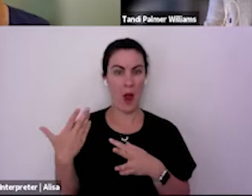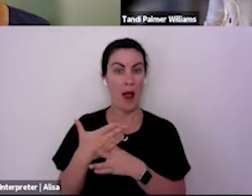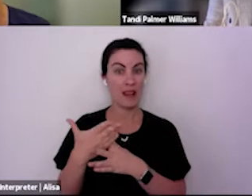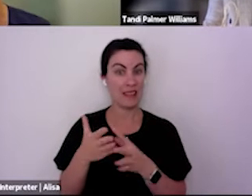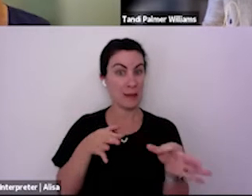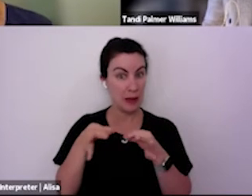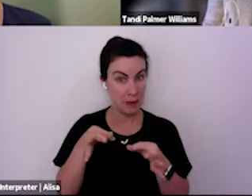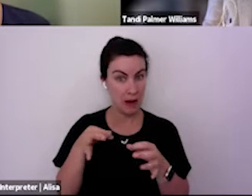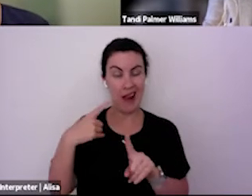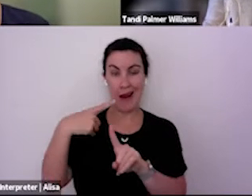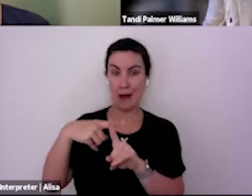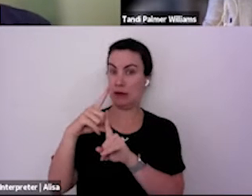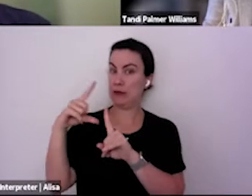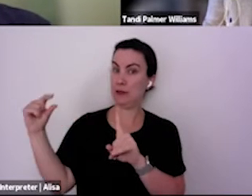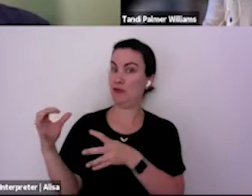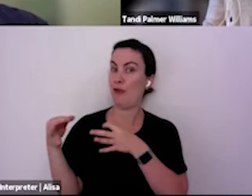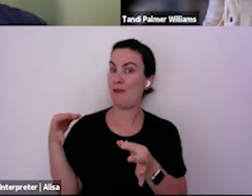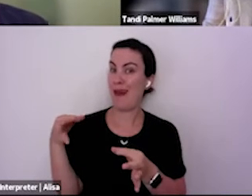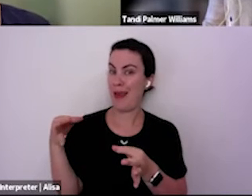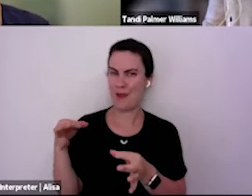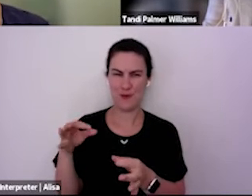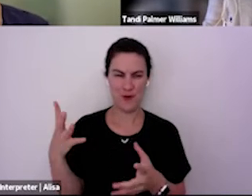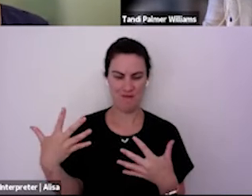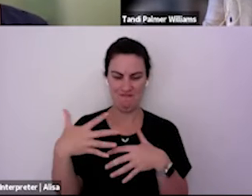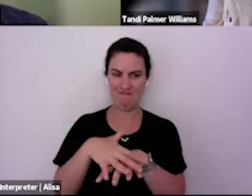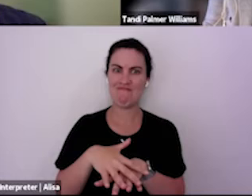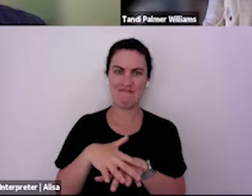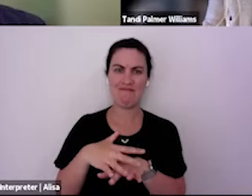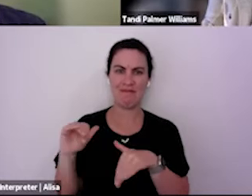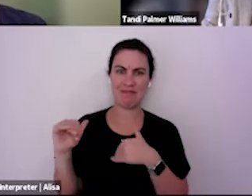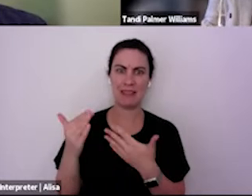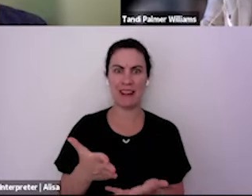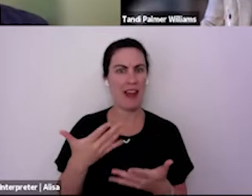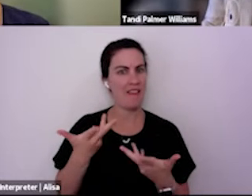It's a beautifully integrated expansion of what we do. All right.